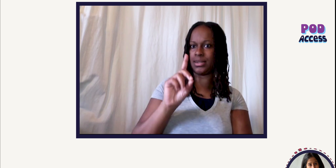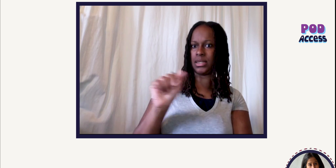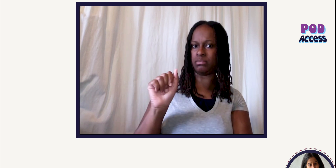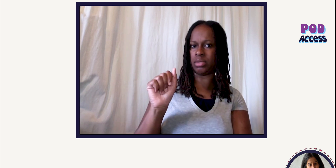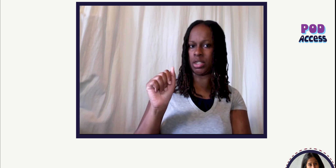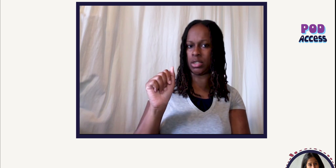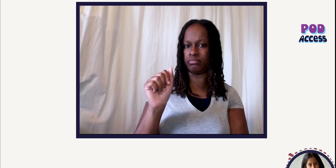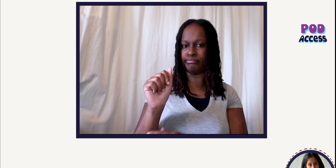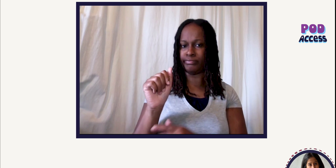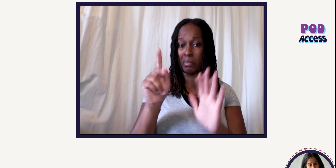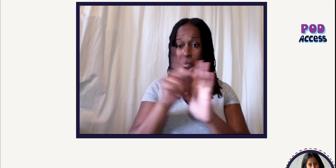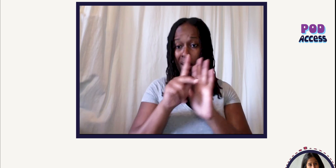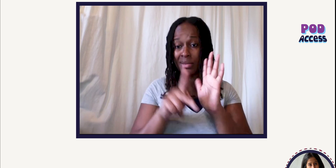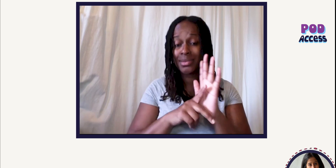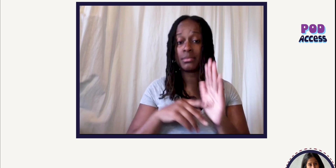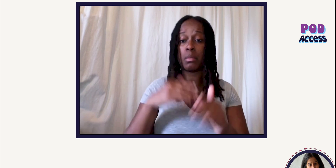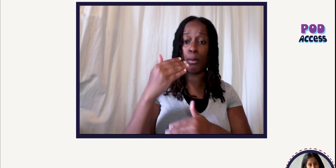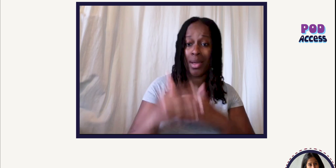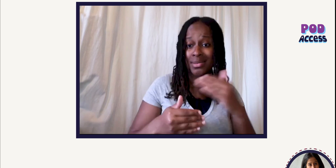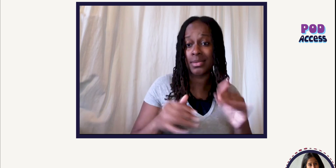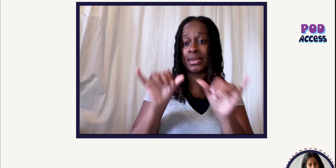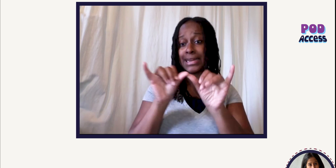physical structures makes them better inherently.